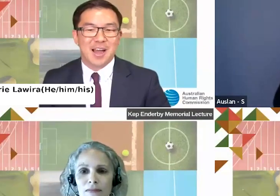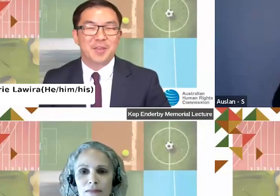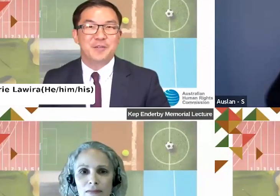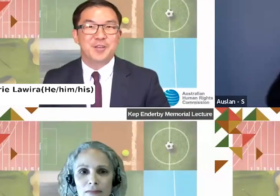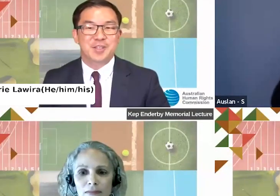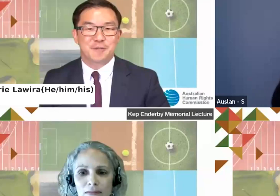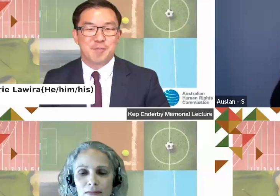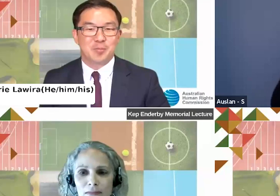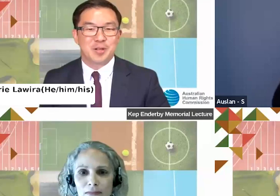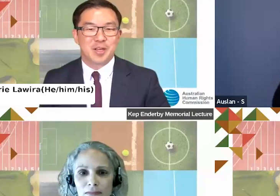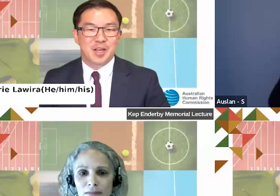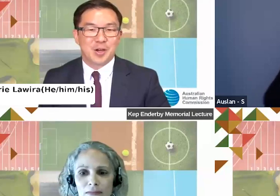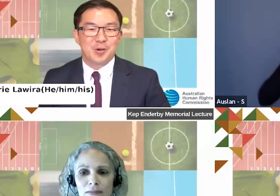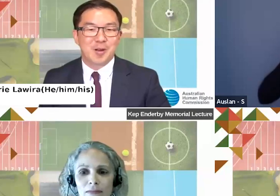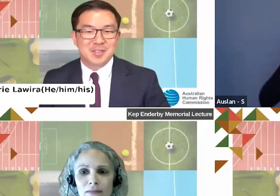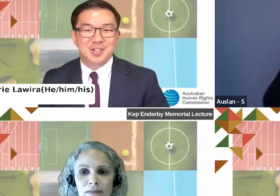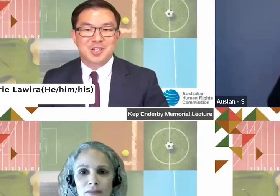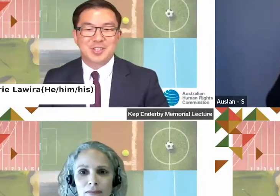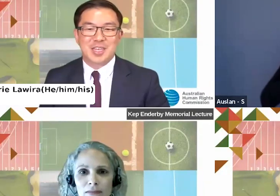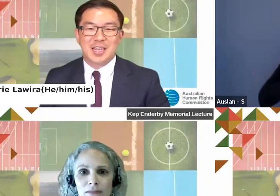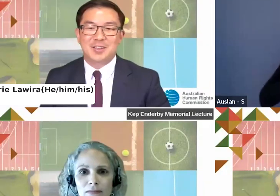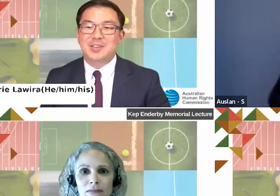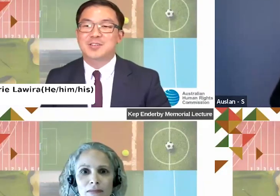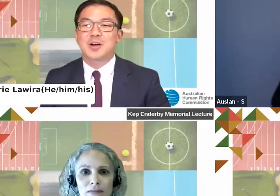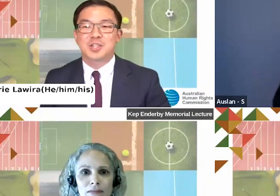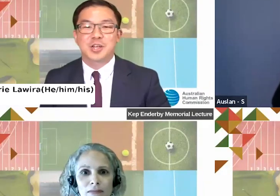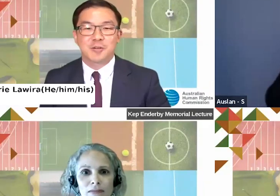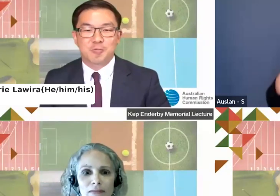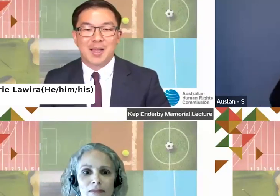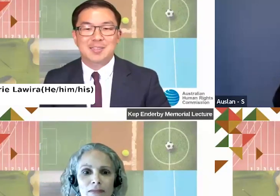at the University of Melbourne, who researches in the sociology of race